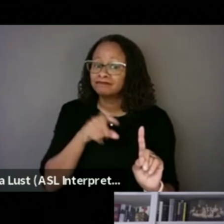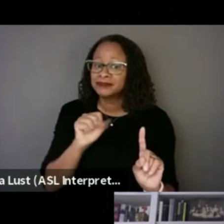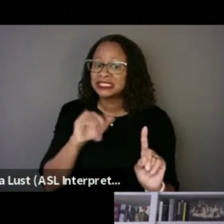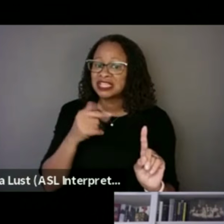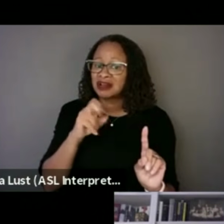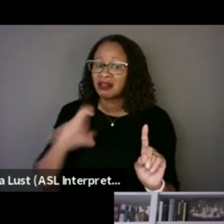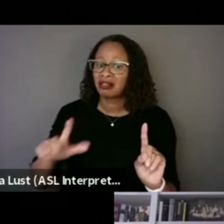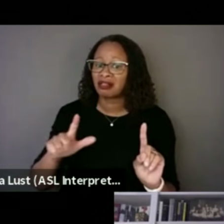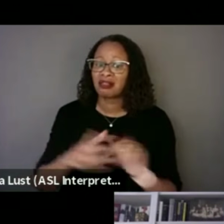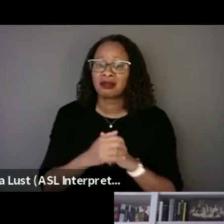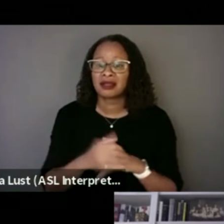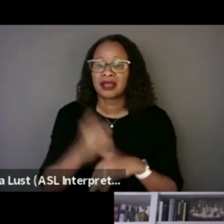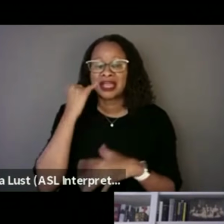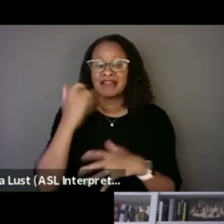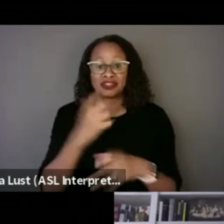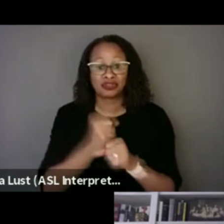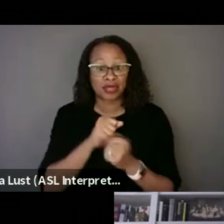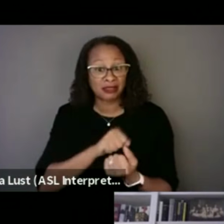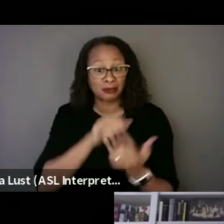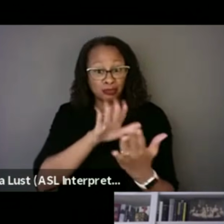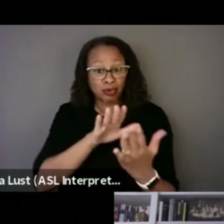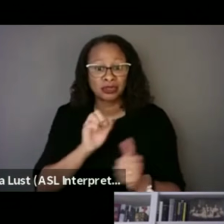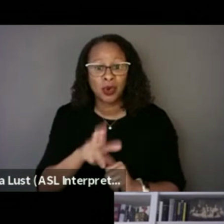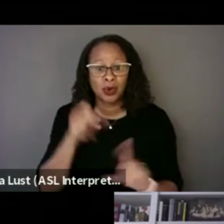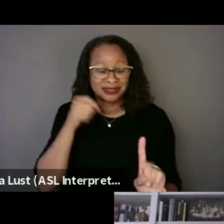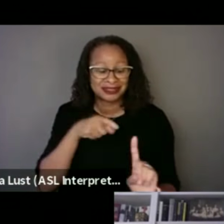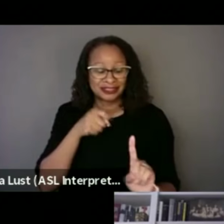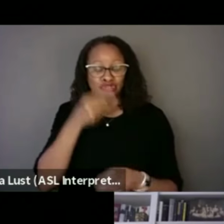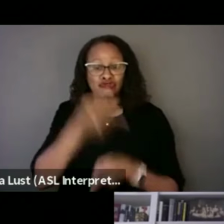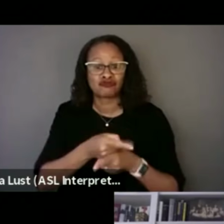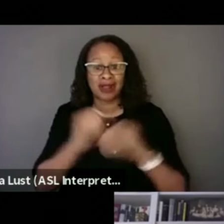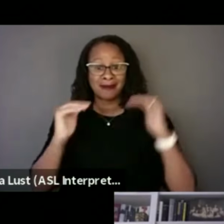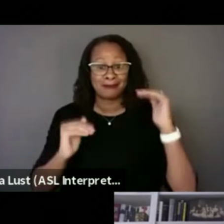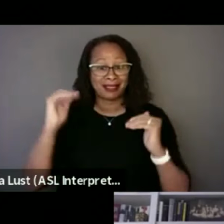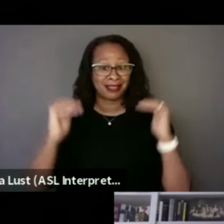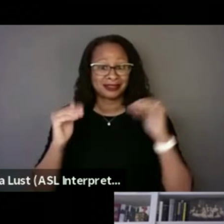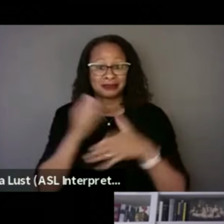If they don't sort of get the approach or signal the right balance between being a human being